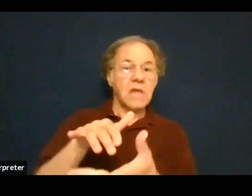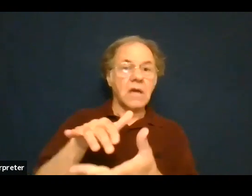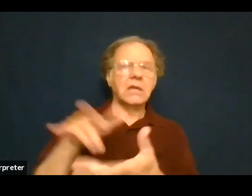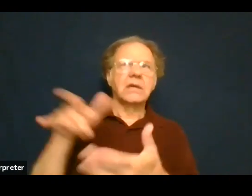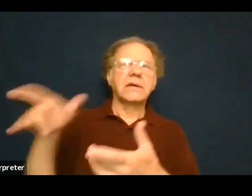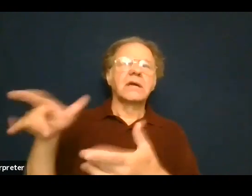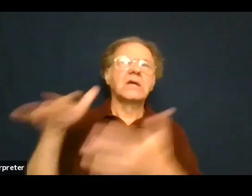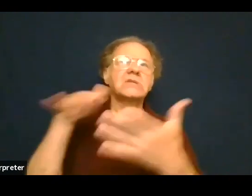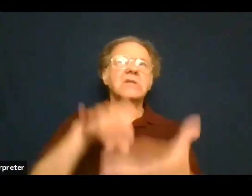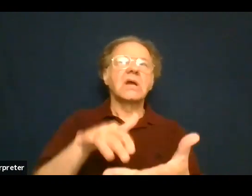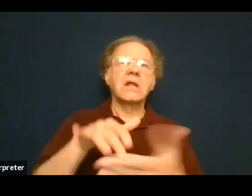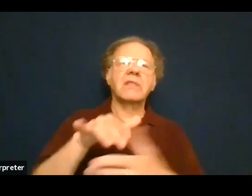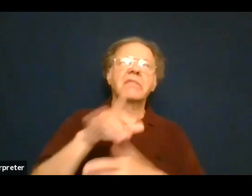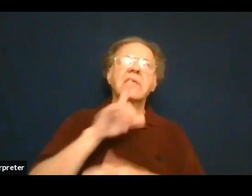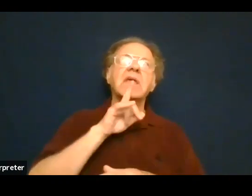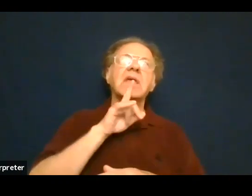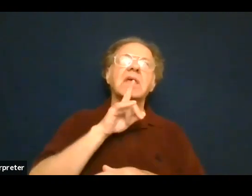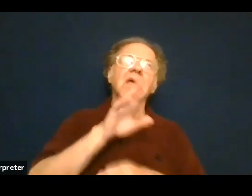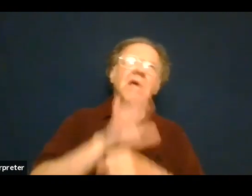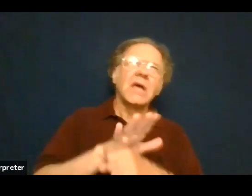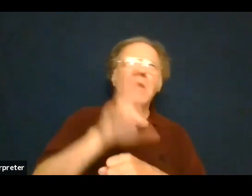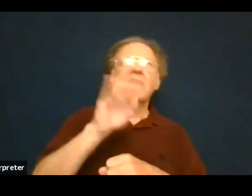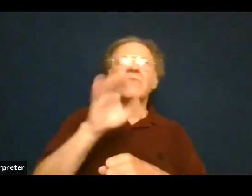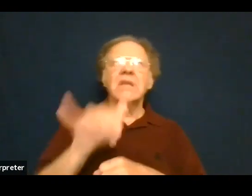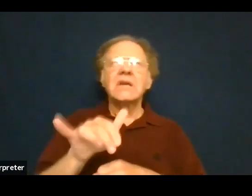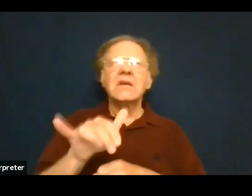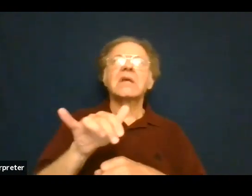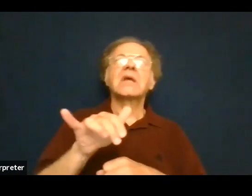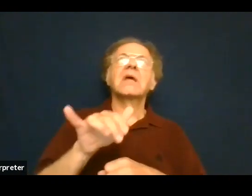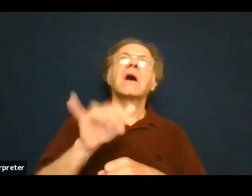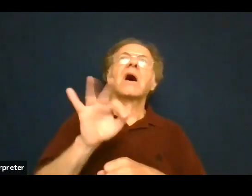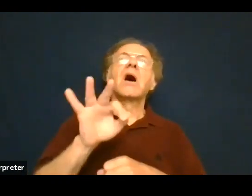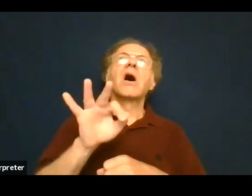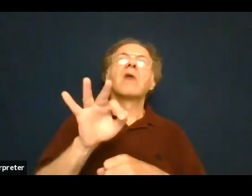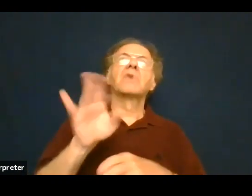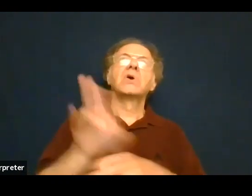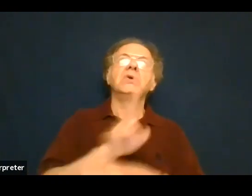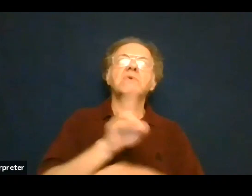of doing a visual acuity test via telemedicine.